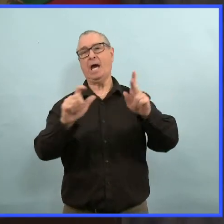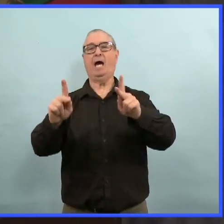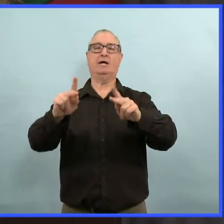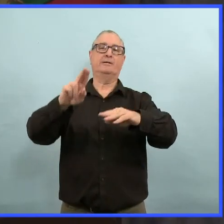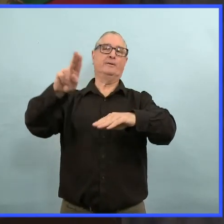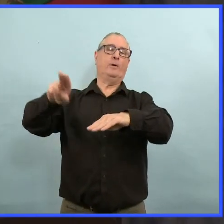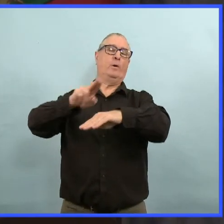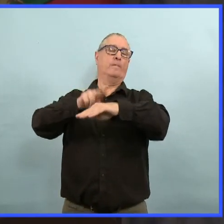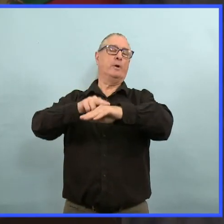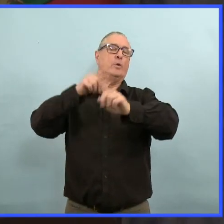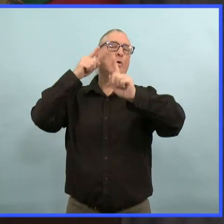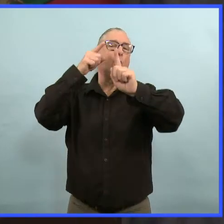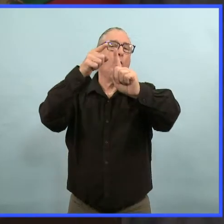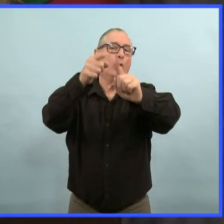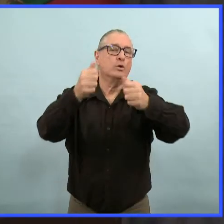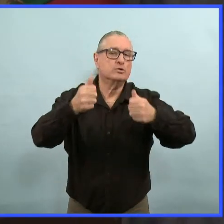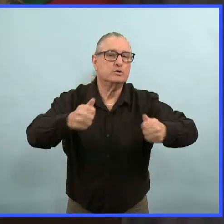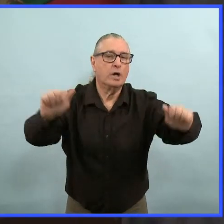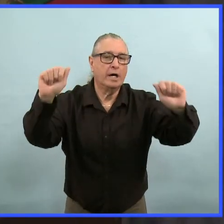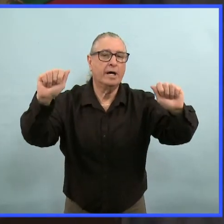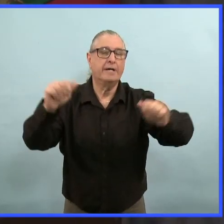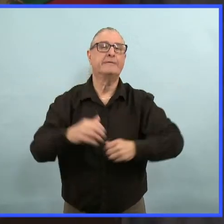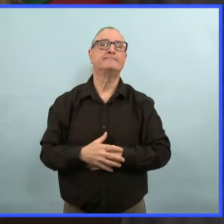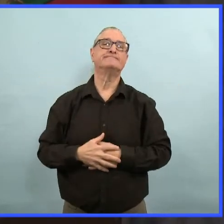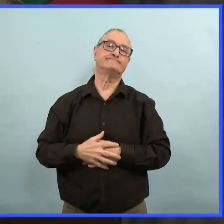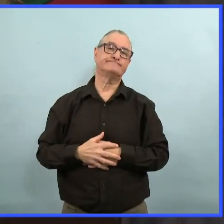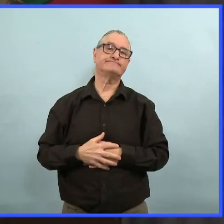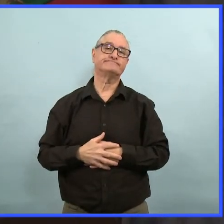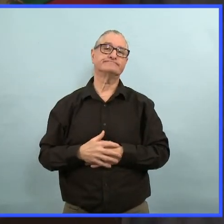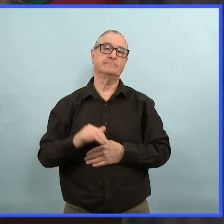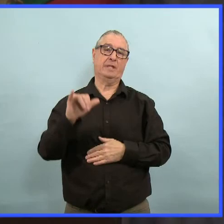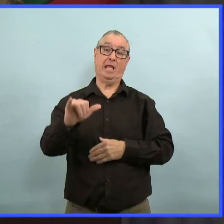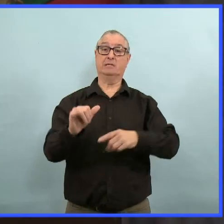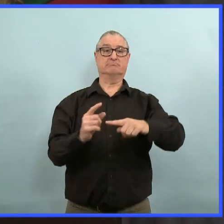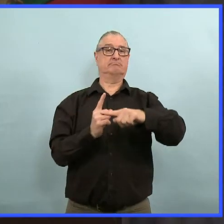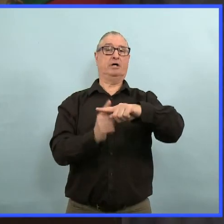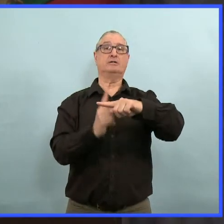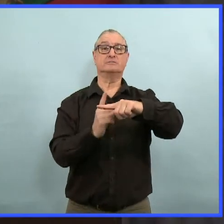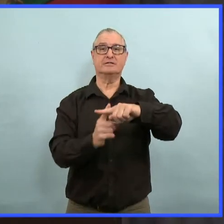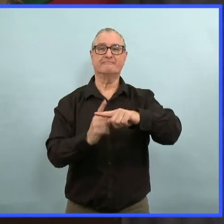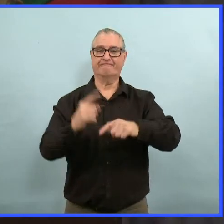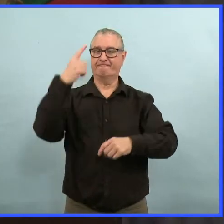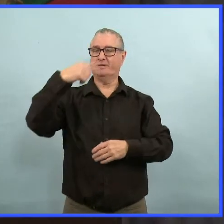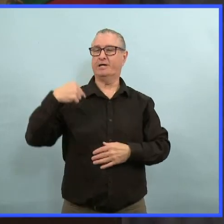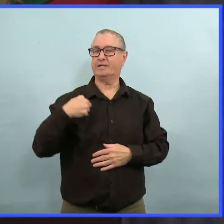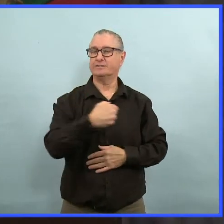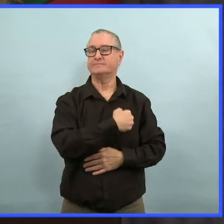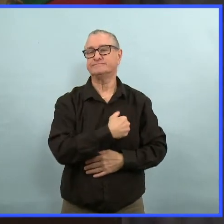pandemic and and that can only be a good thing and we want to do it in an empathetic way we want to